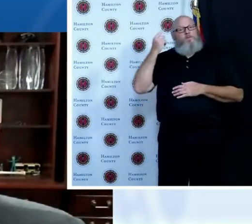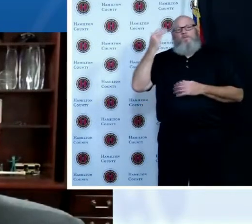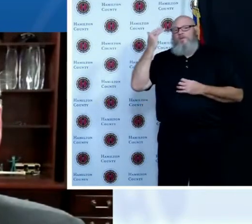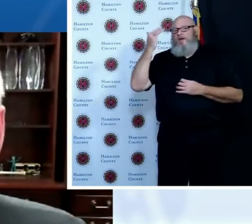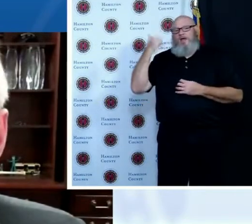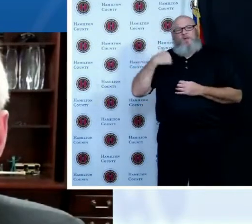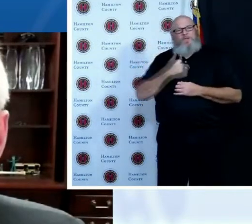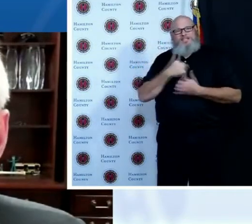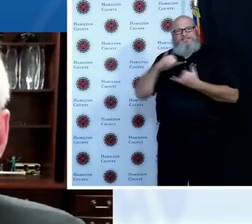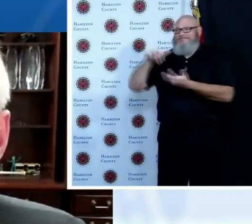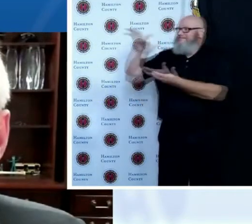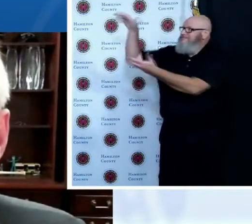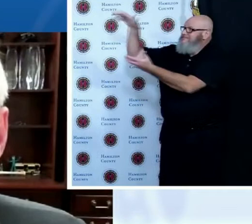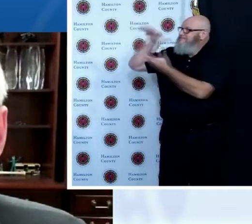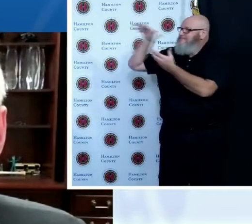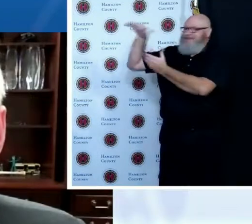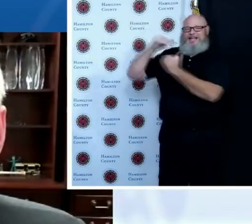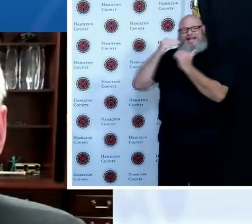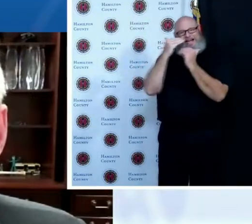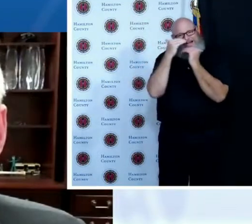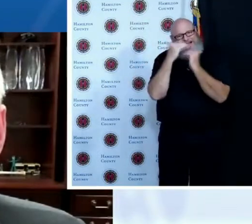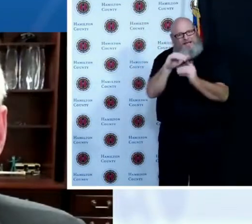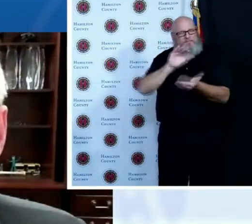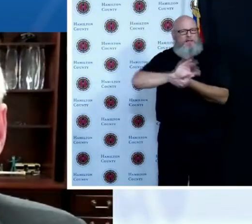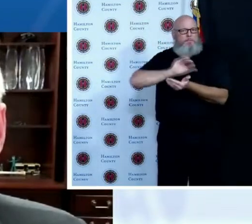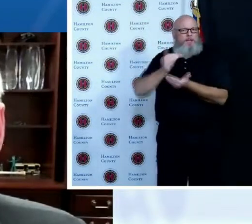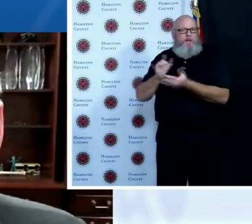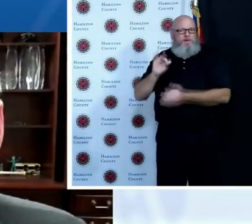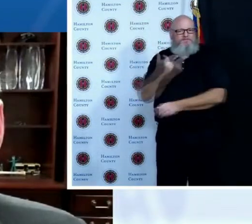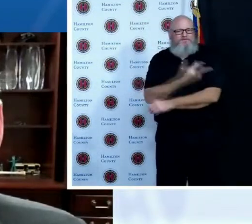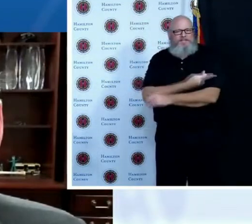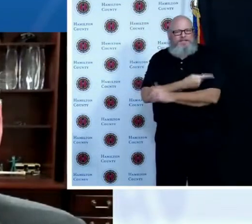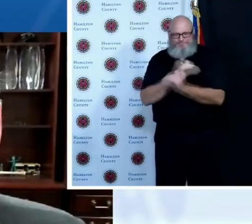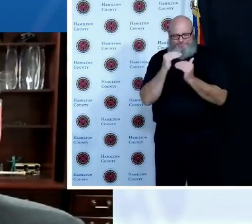for example is some of the logistical elements early on for example we were notified that we're